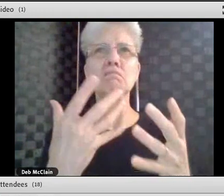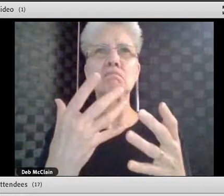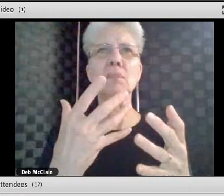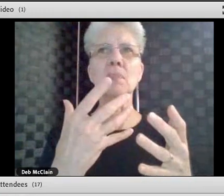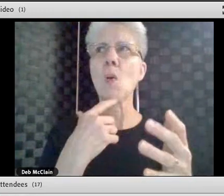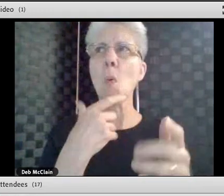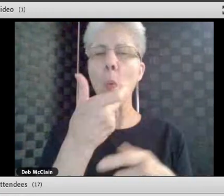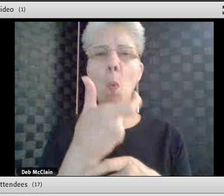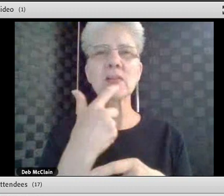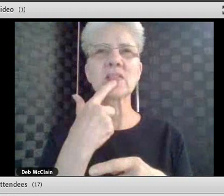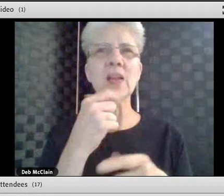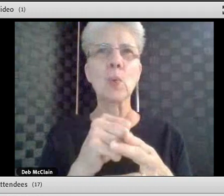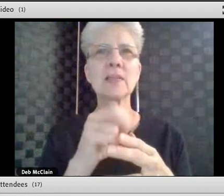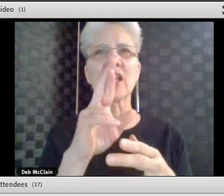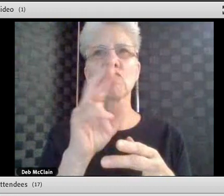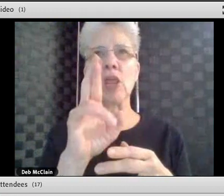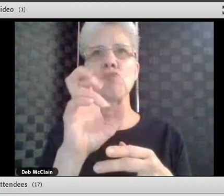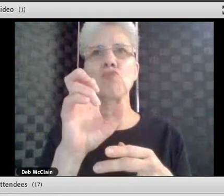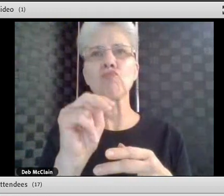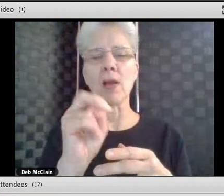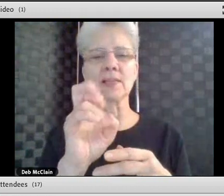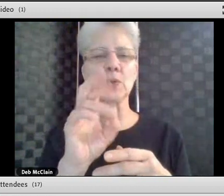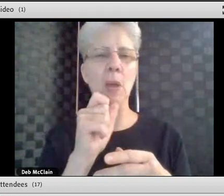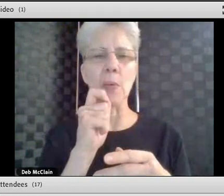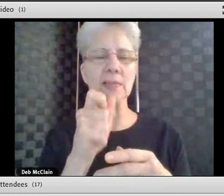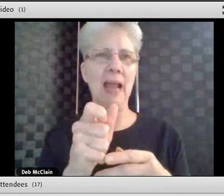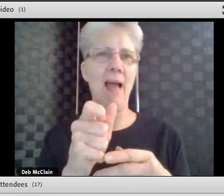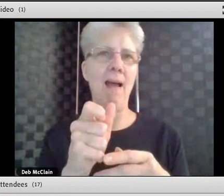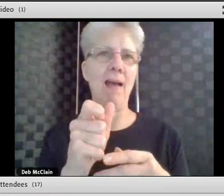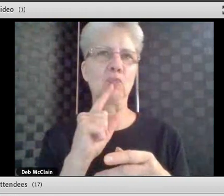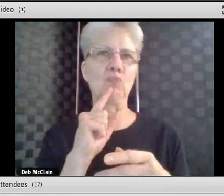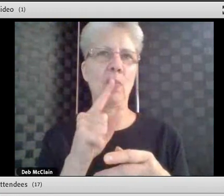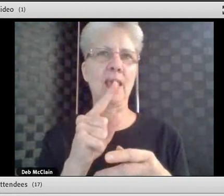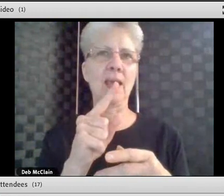it was in the rerun kind of series, so I wasn't quite that old,